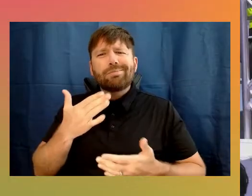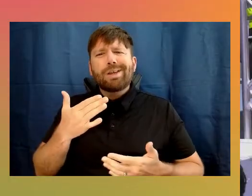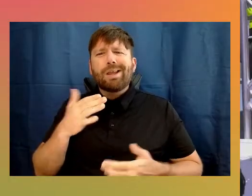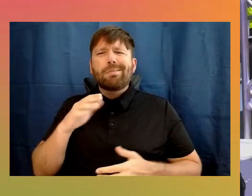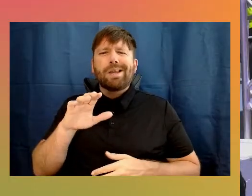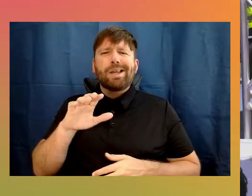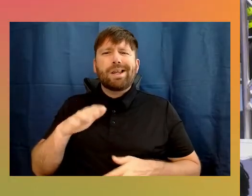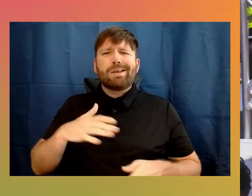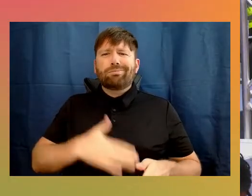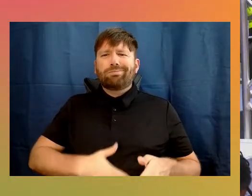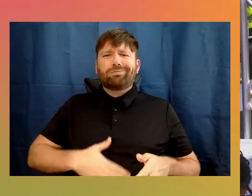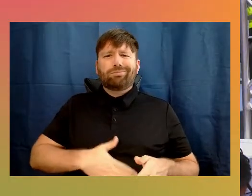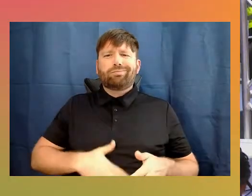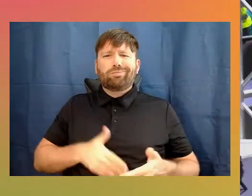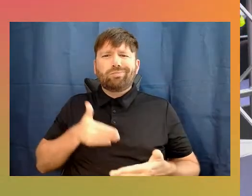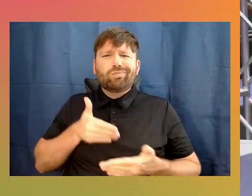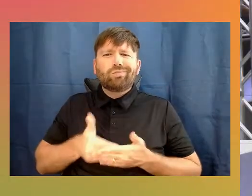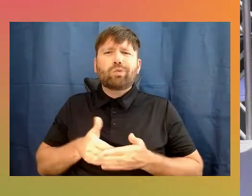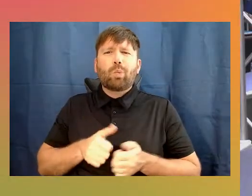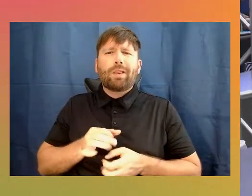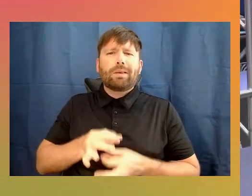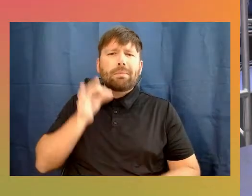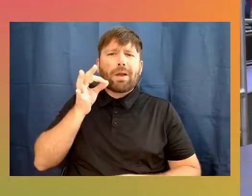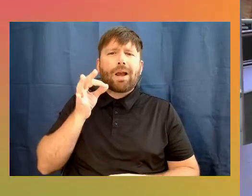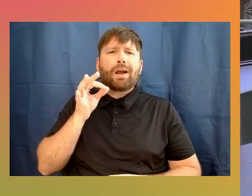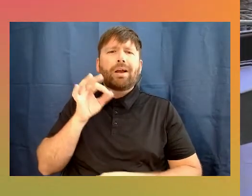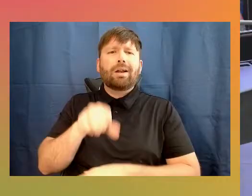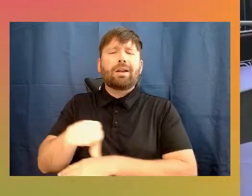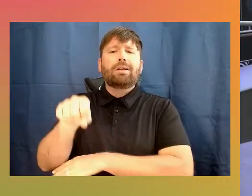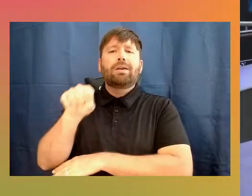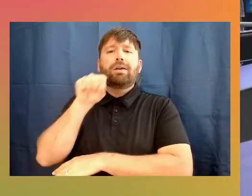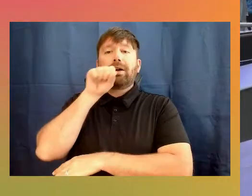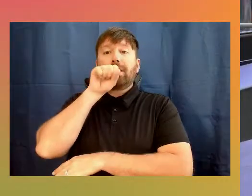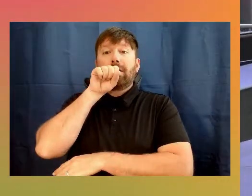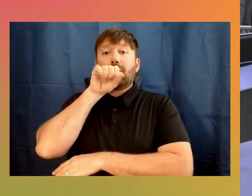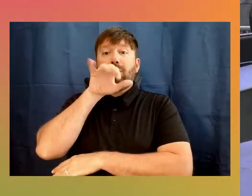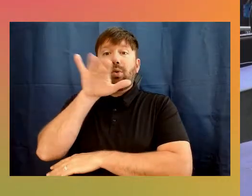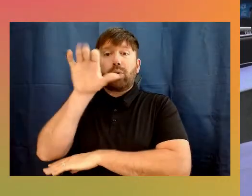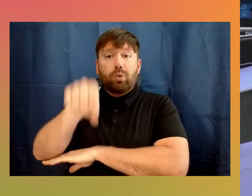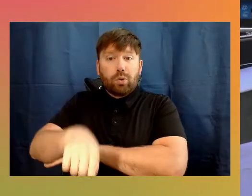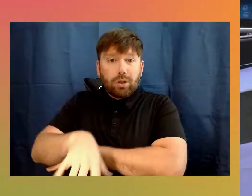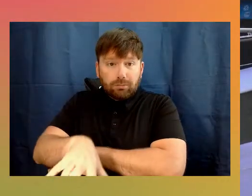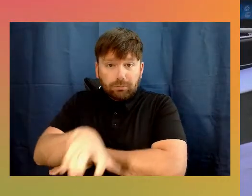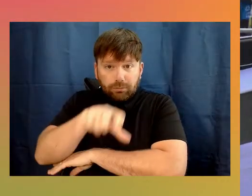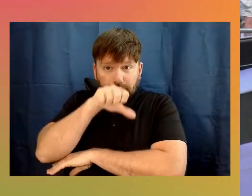I LIKE TO BRING THE HANDS, SHINS, SUCTIONING THE BELLY